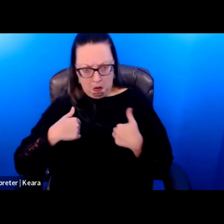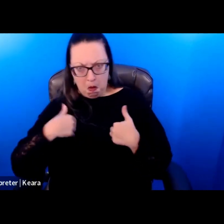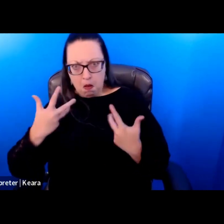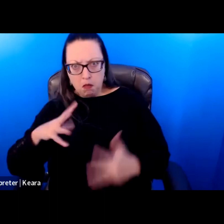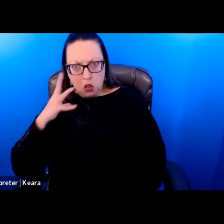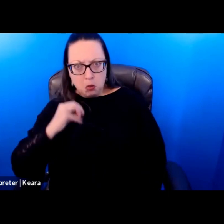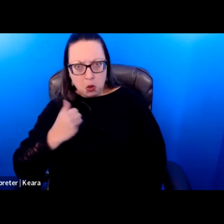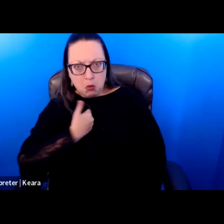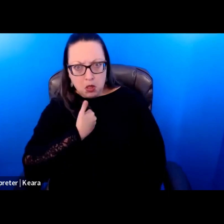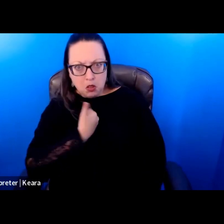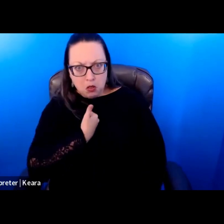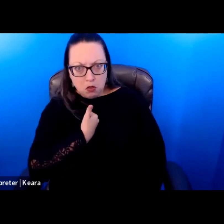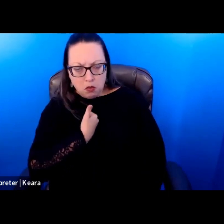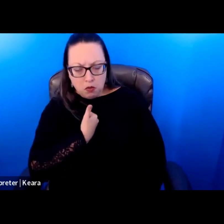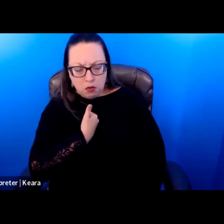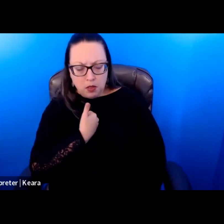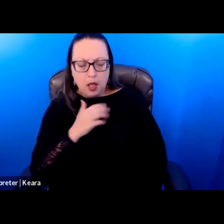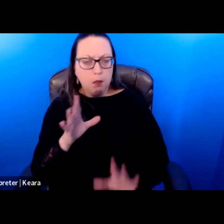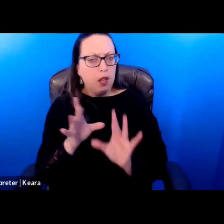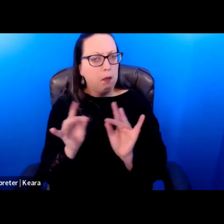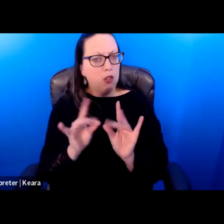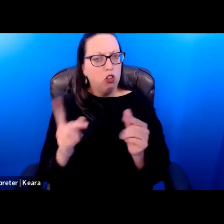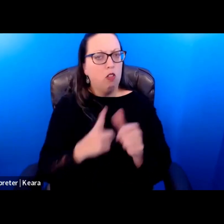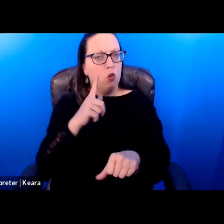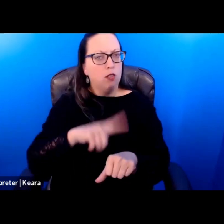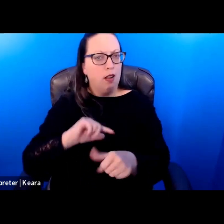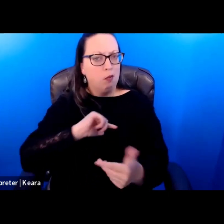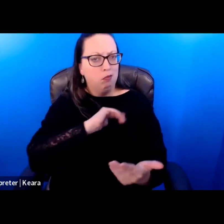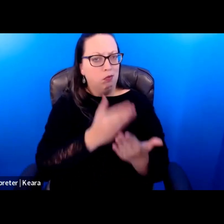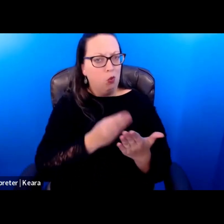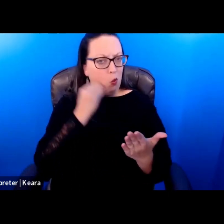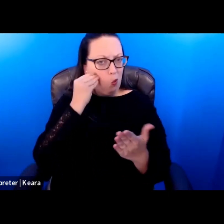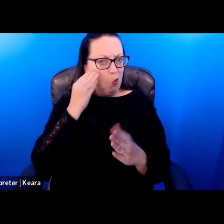I mentioned how when I first came home after my accident, no